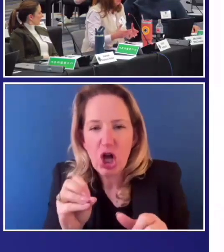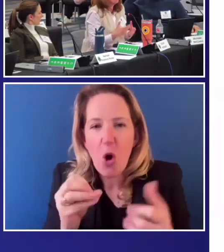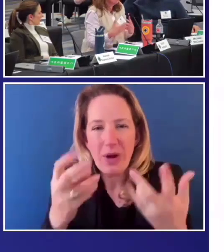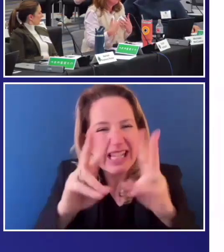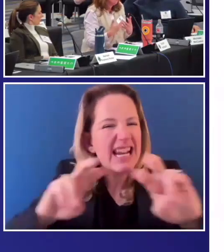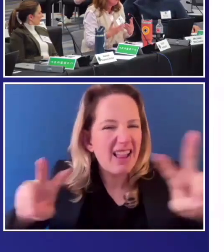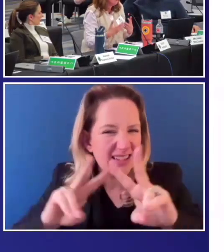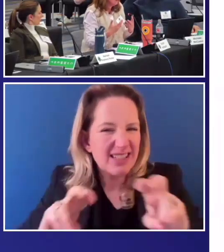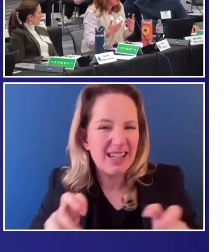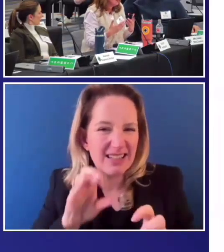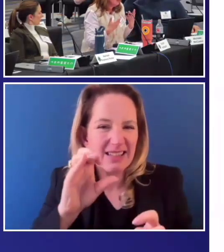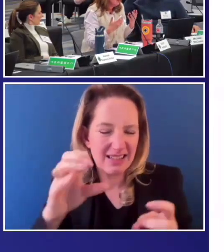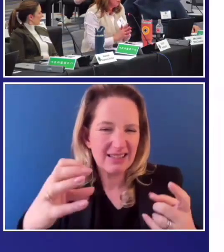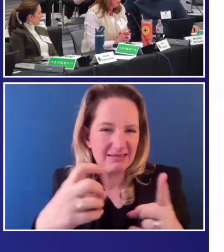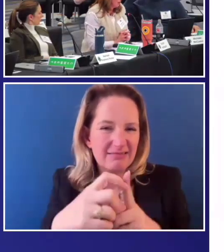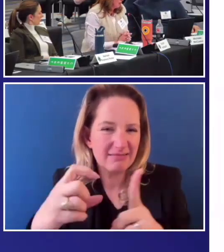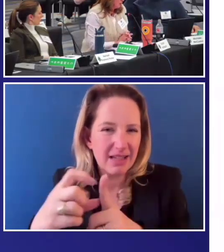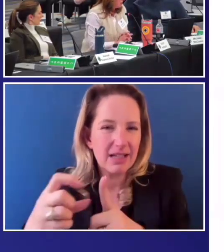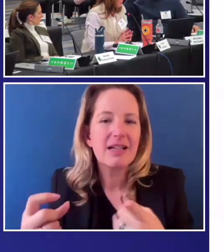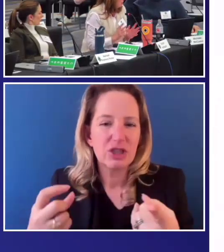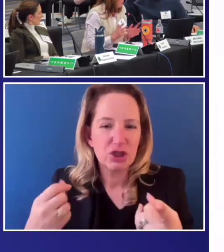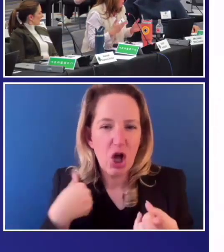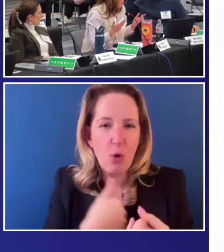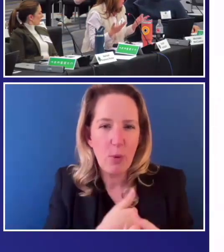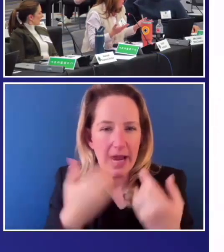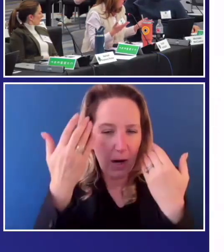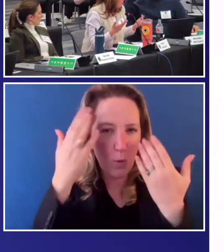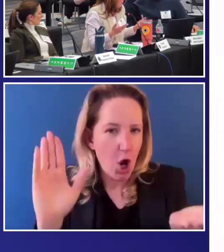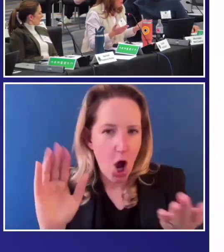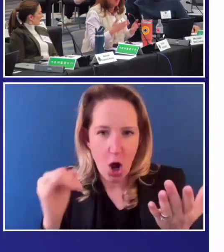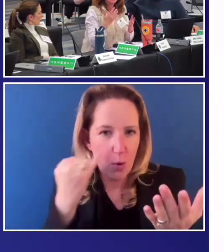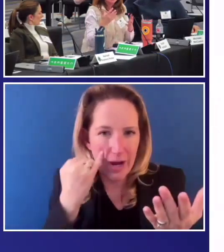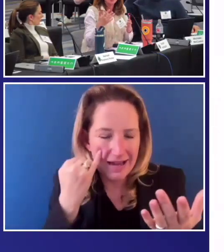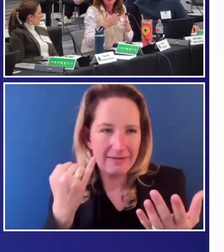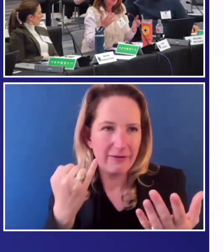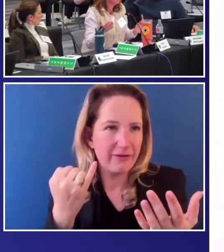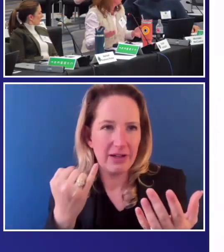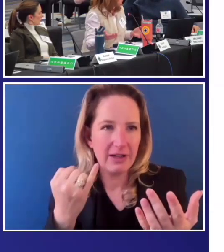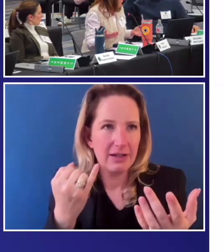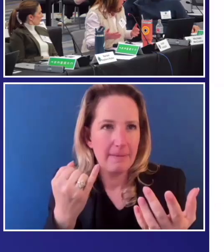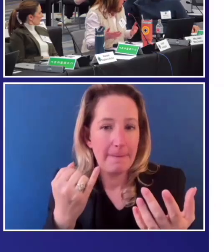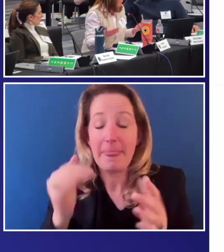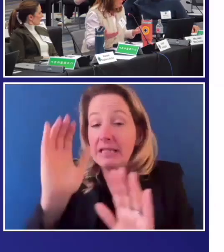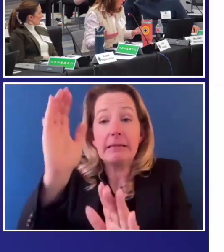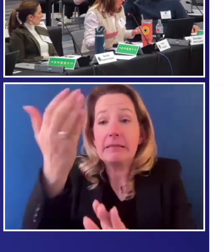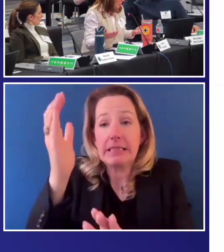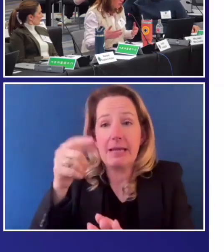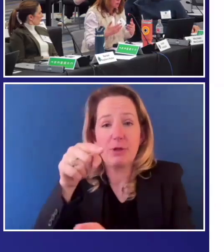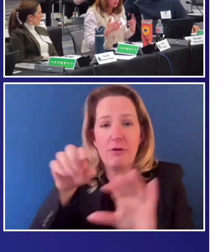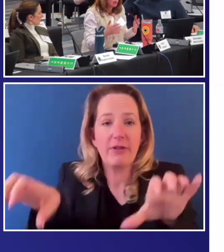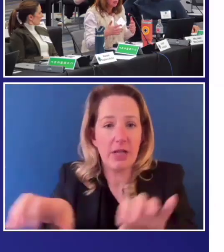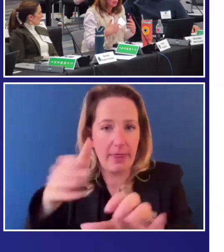I just -- we just don't know. It seems like you've done the best you can with the data you have. So that --